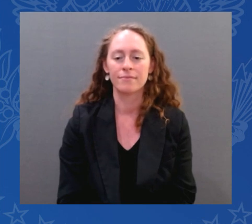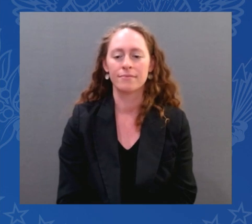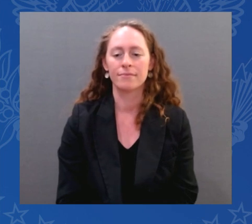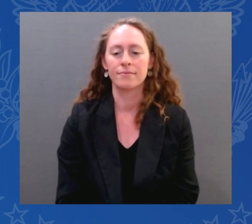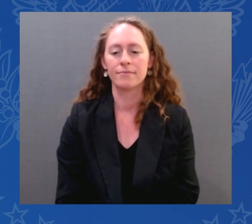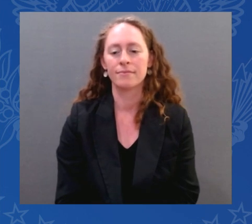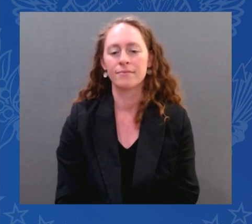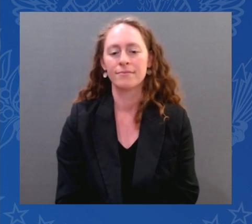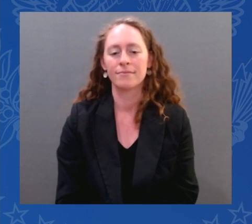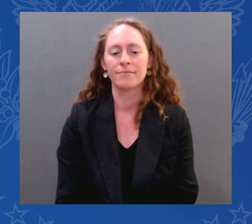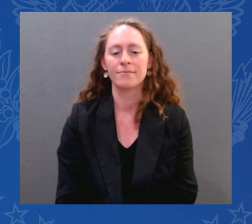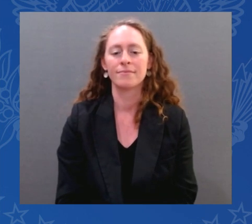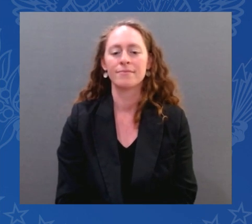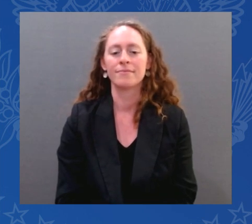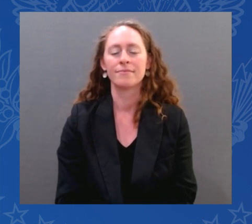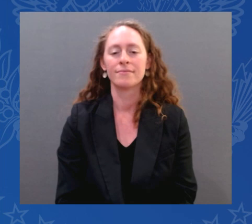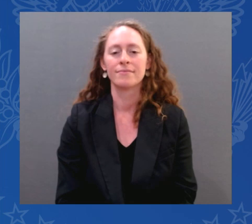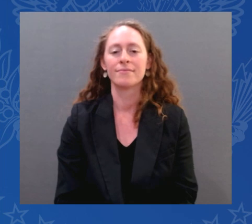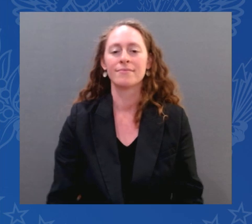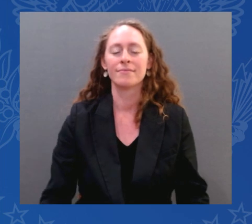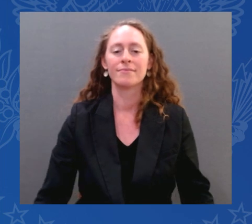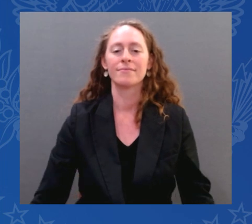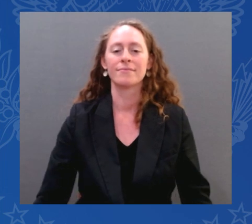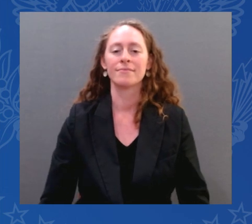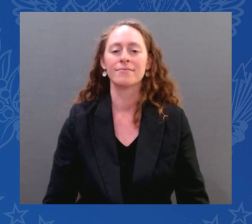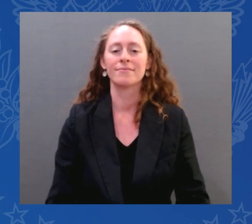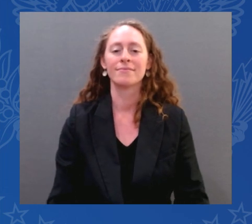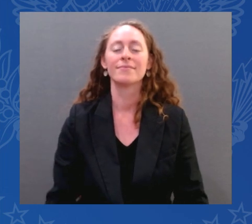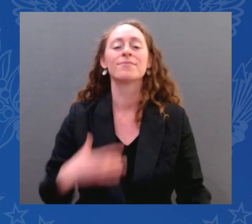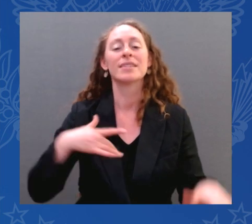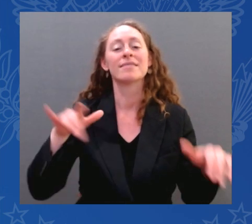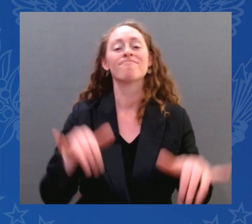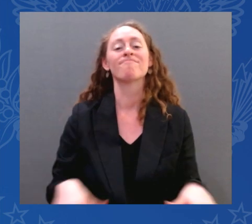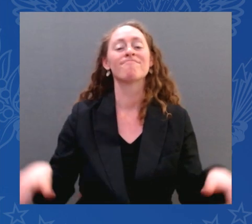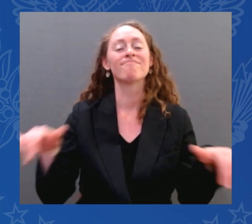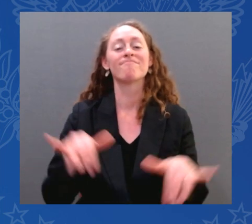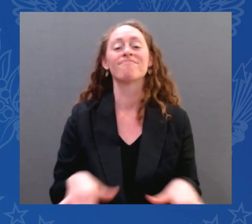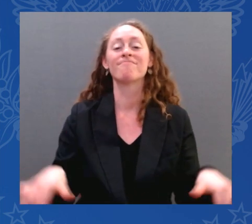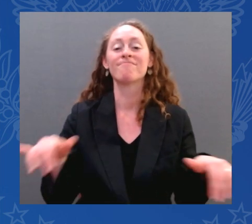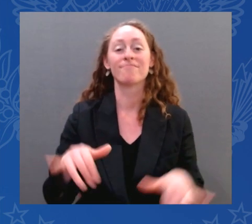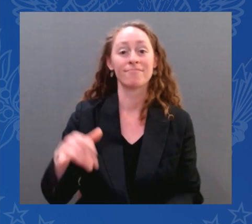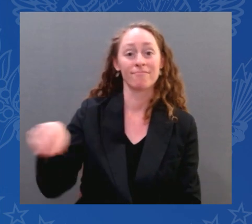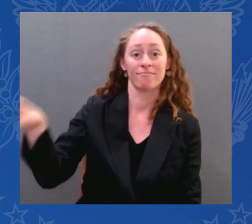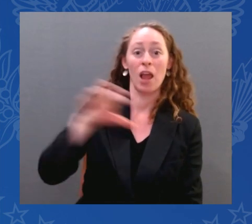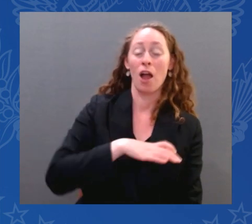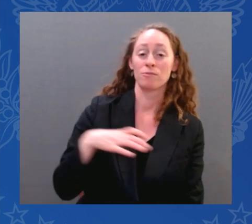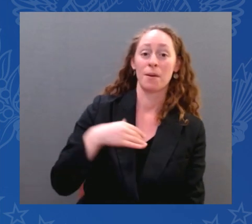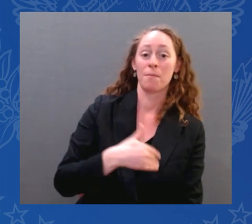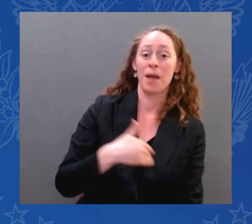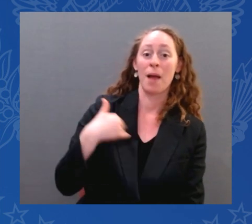The tradition is you give all the members of Congress up here a pen, but we're not just --